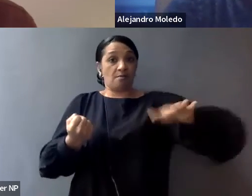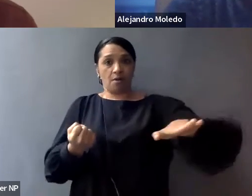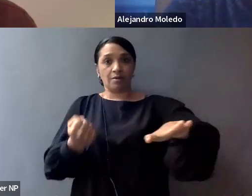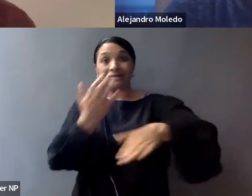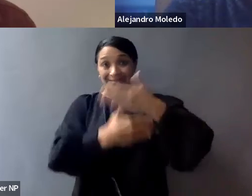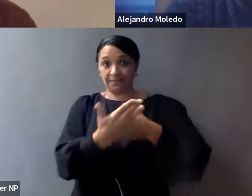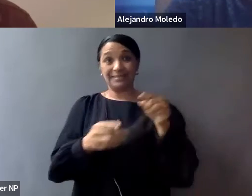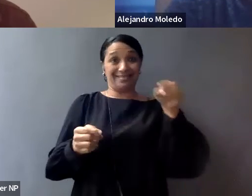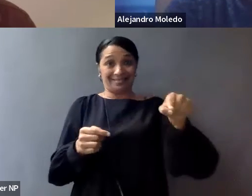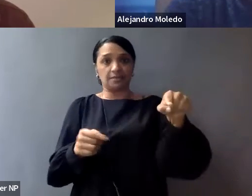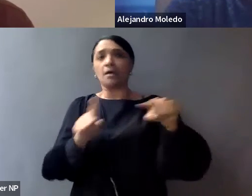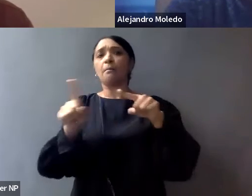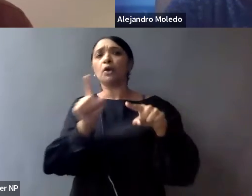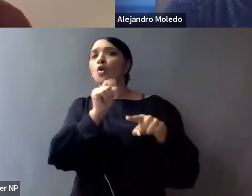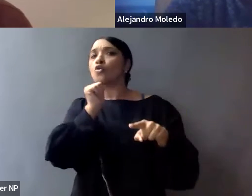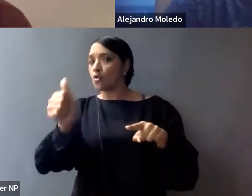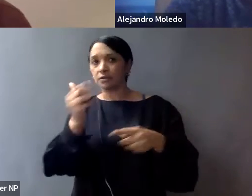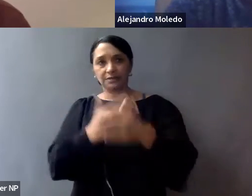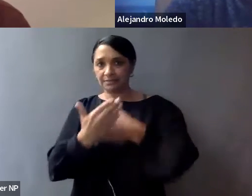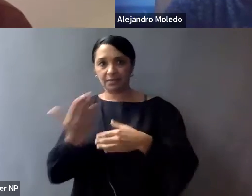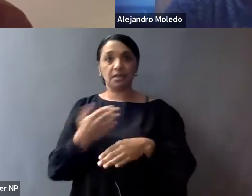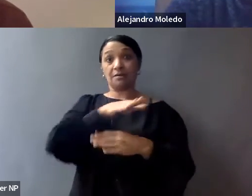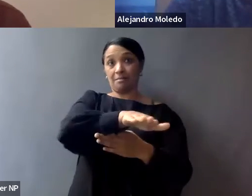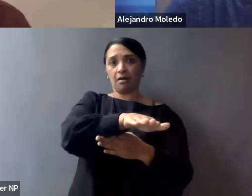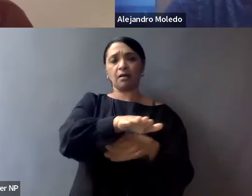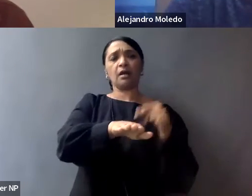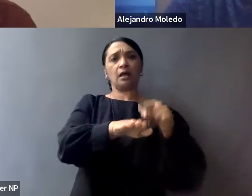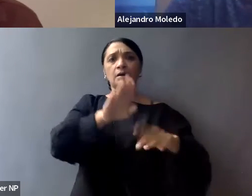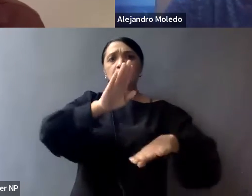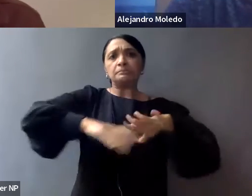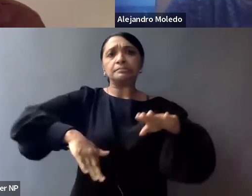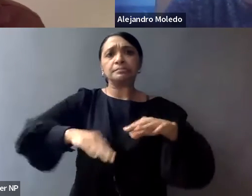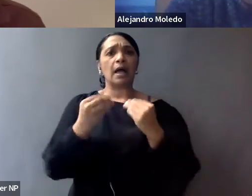how will the police inspect or make sure